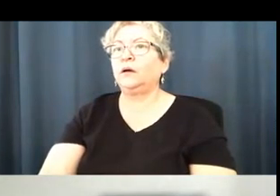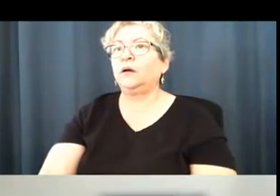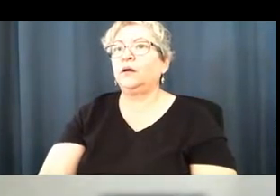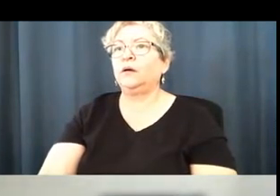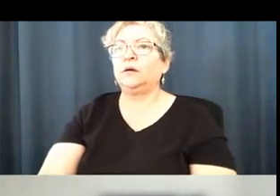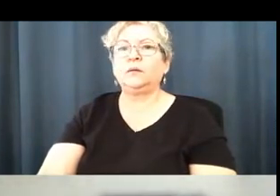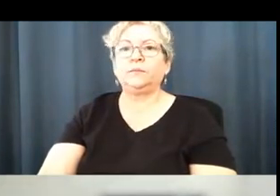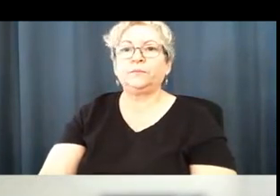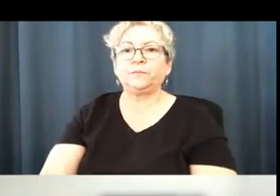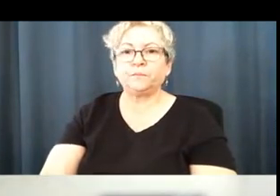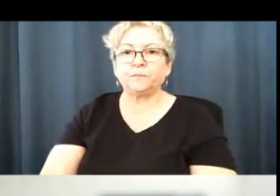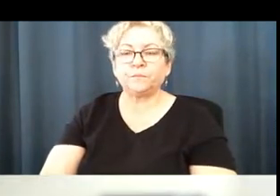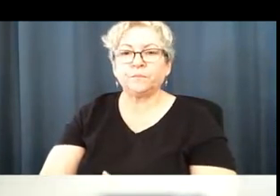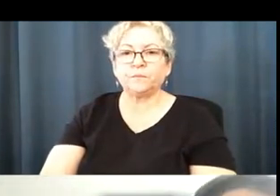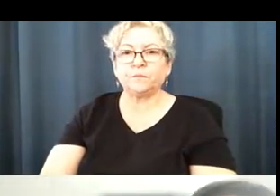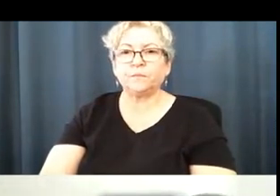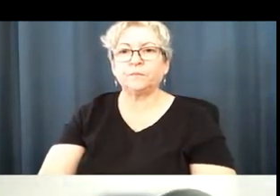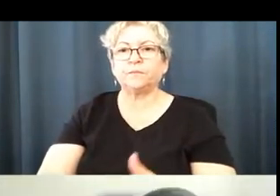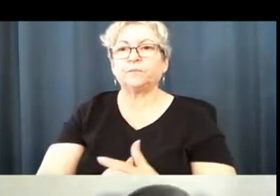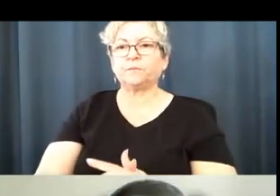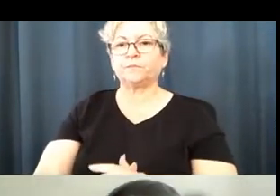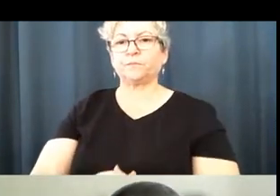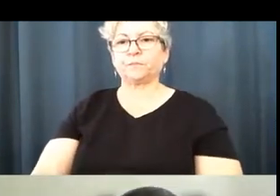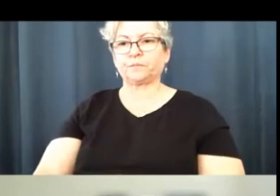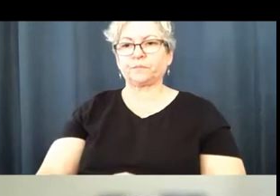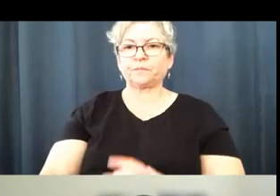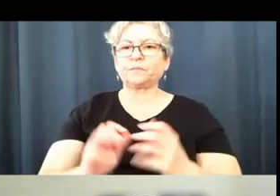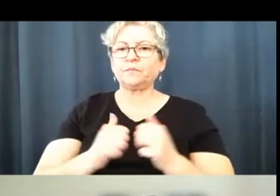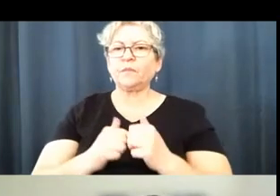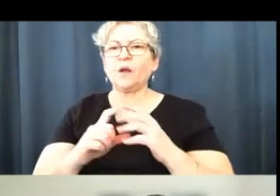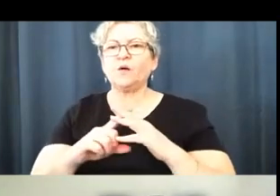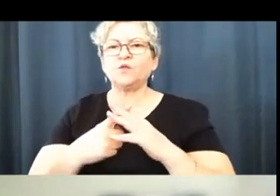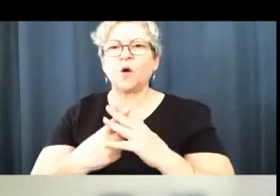So, how can we start implementing accessibility into our website?